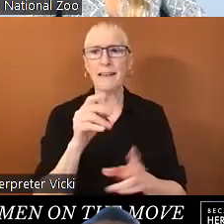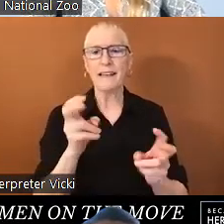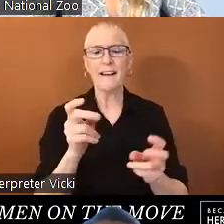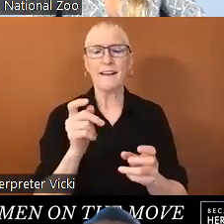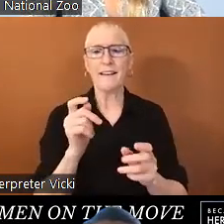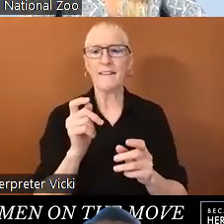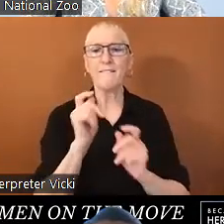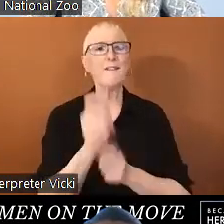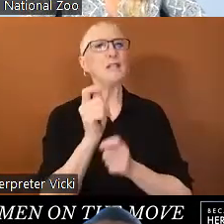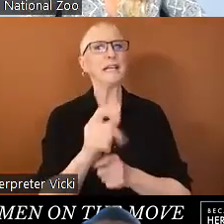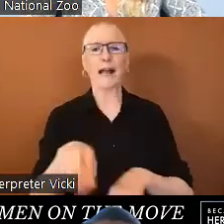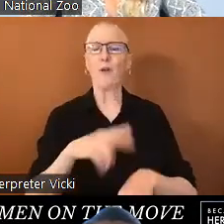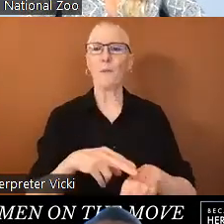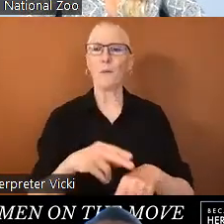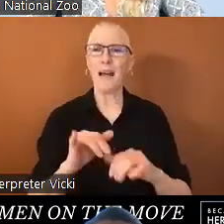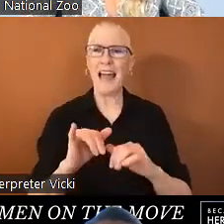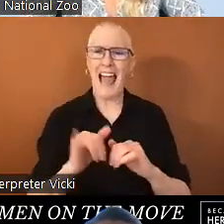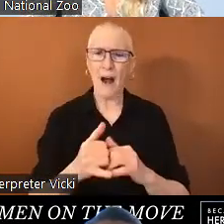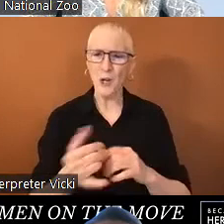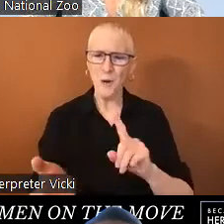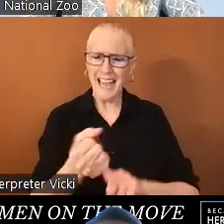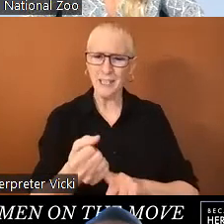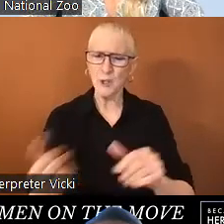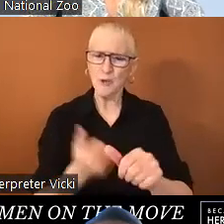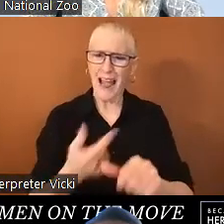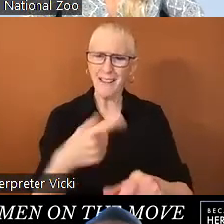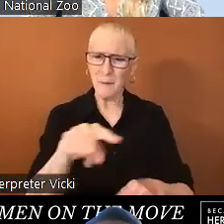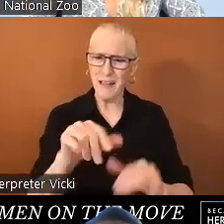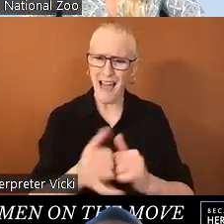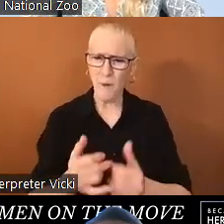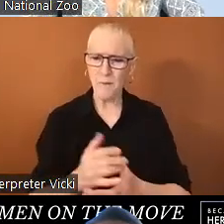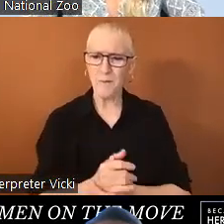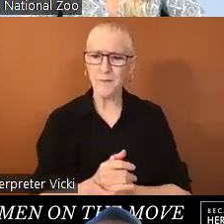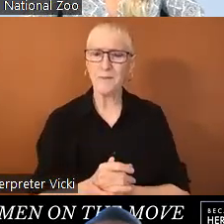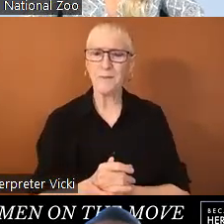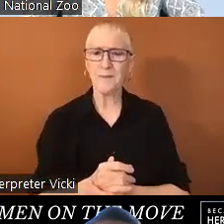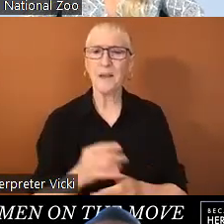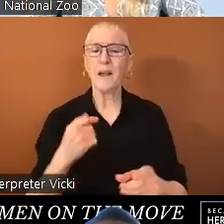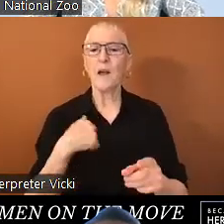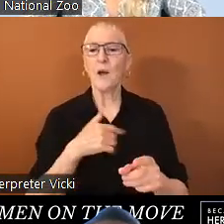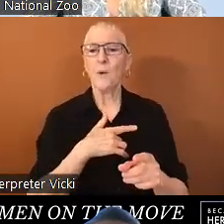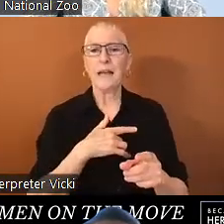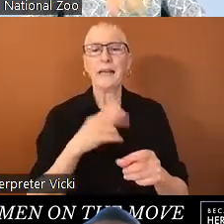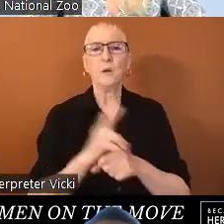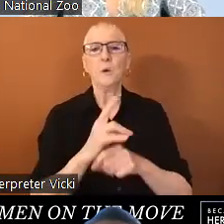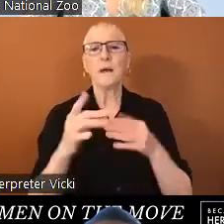so how do you catch the fish then to track them? >>Kim: Yeah, so we use a method called "electrofishing"